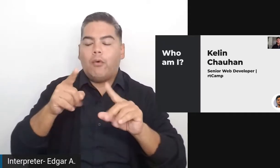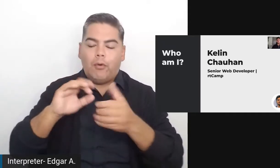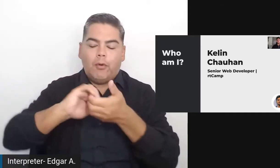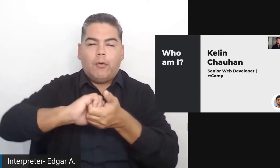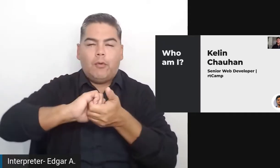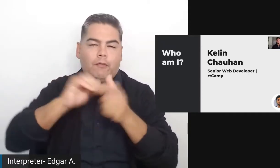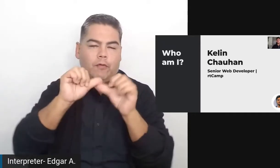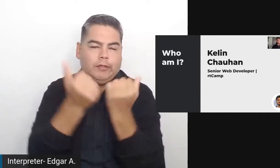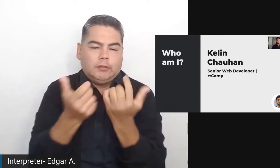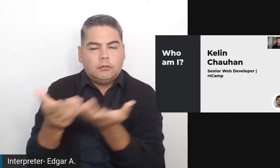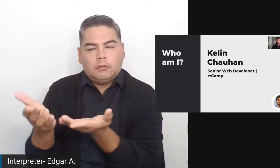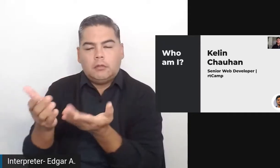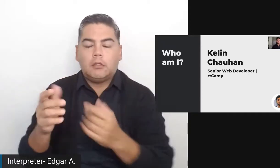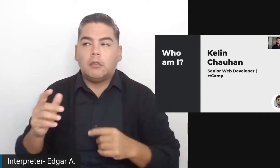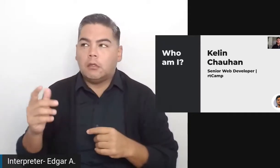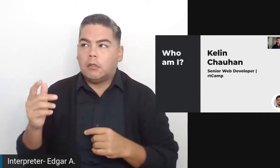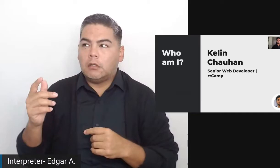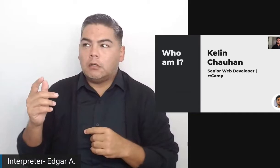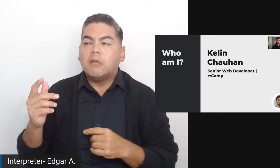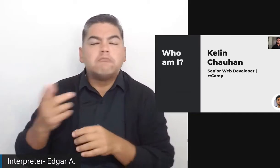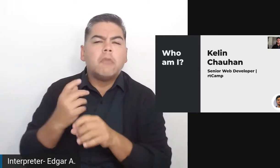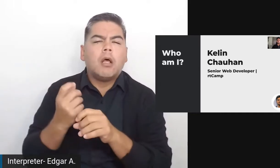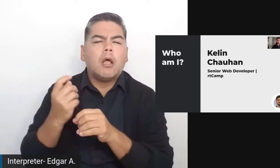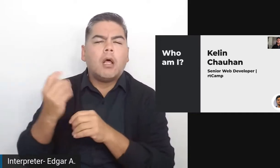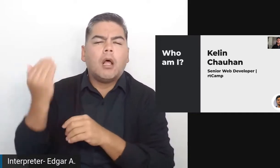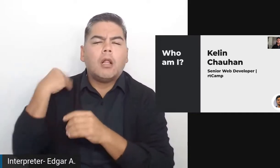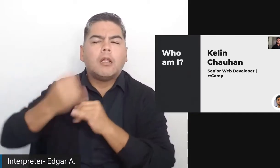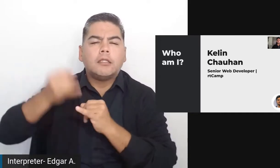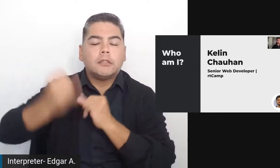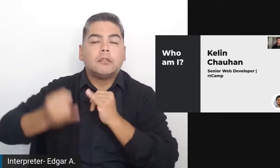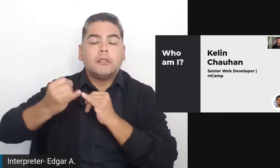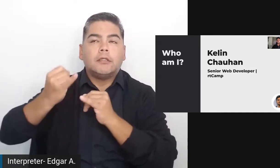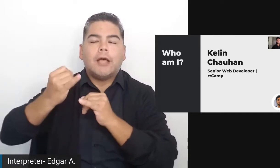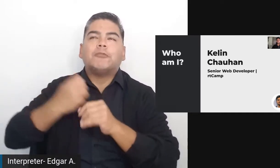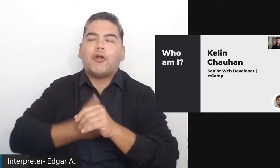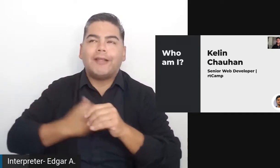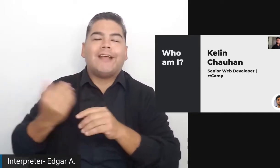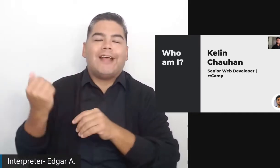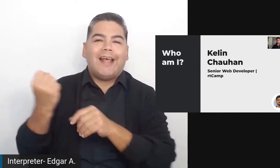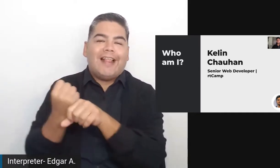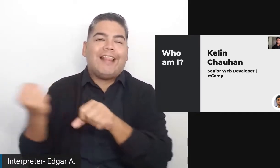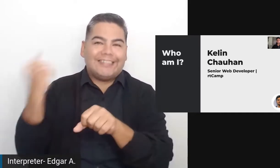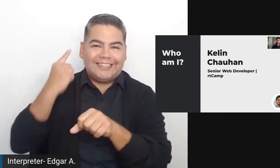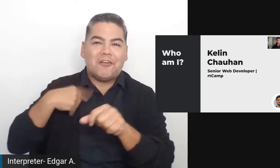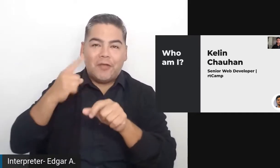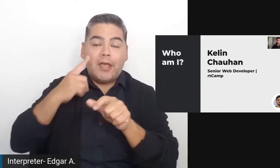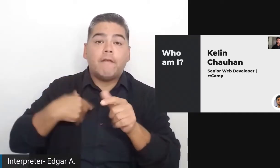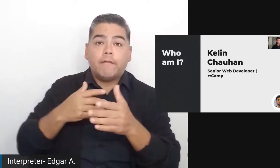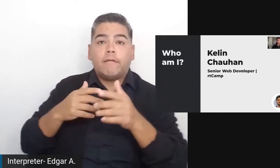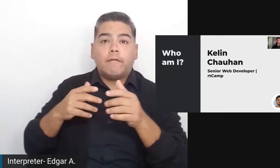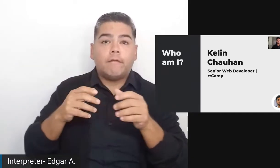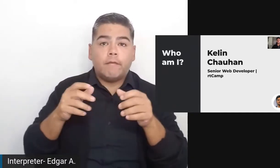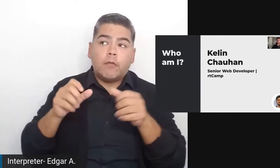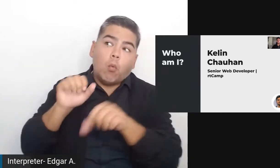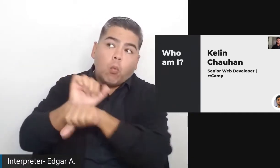Around last year through rtCamp I had this opportunity work with one of the clients who were working on enhancing accessibility